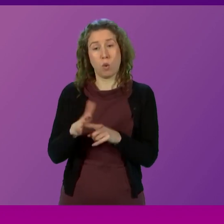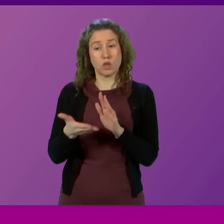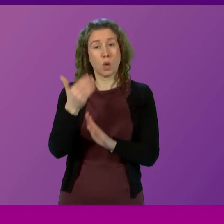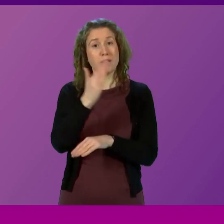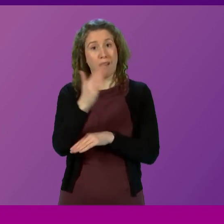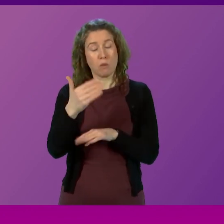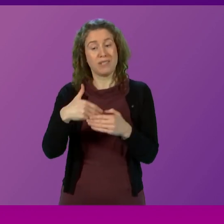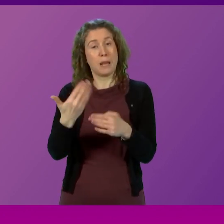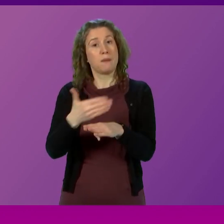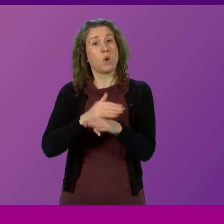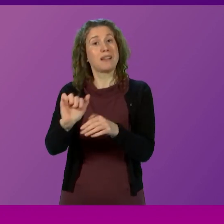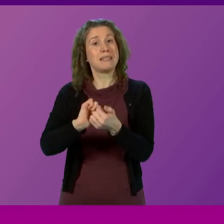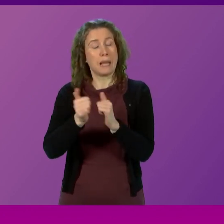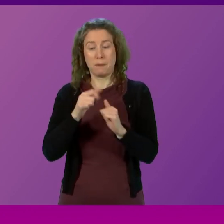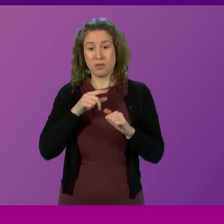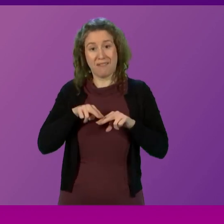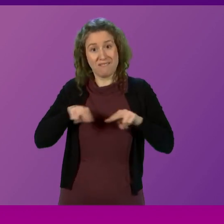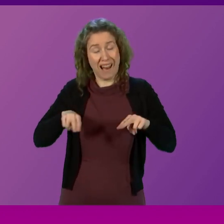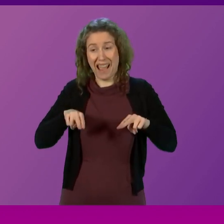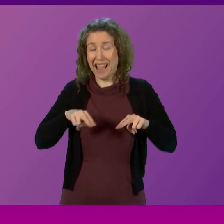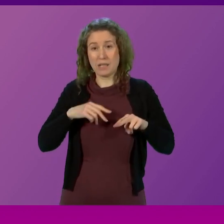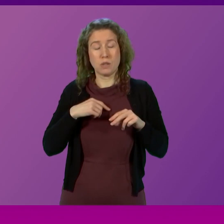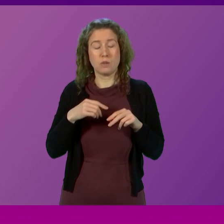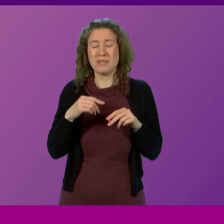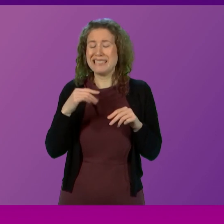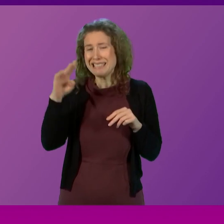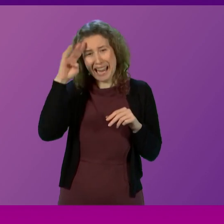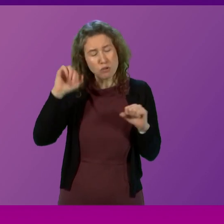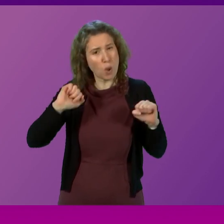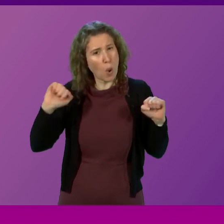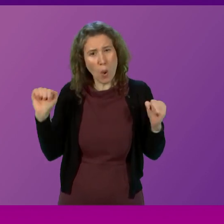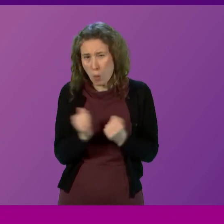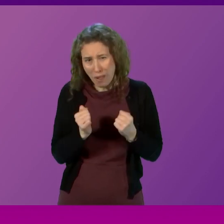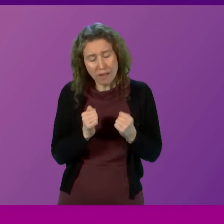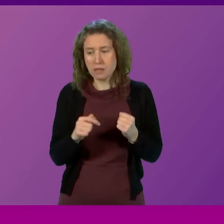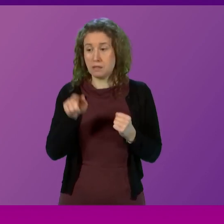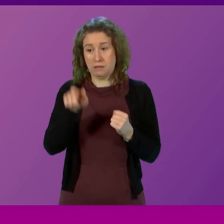her exam because her flat was dangerously cold. Lucy Penman said that she could not afford to keep